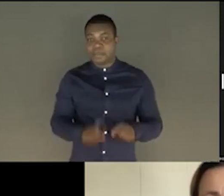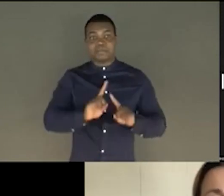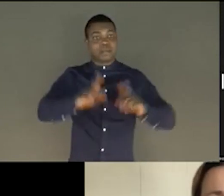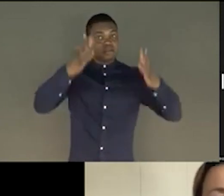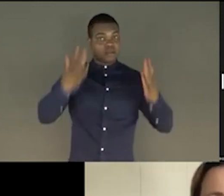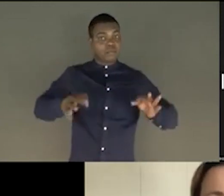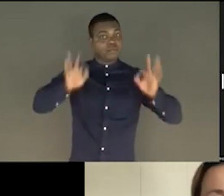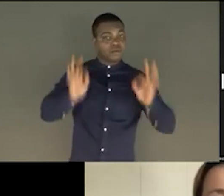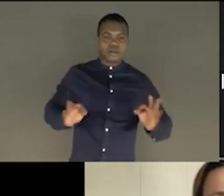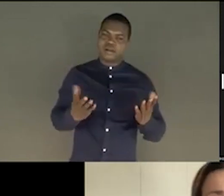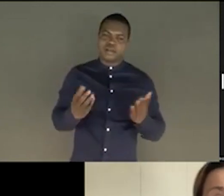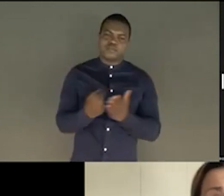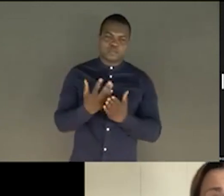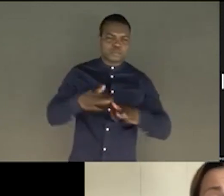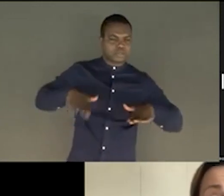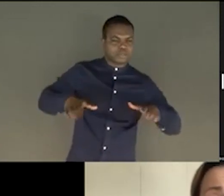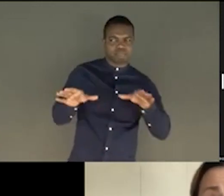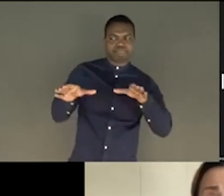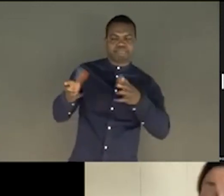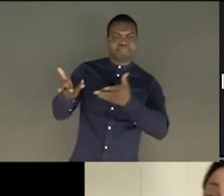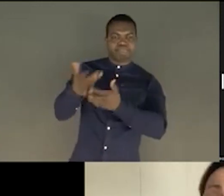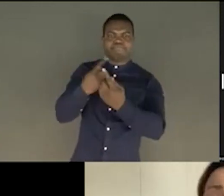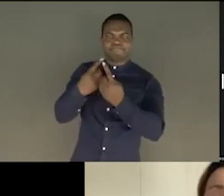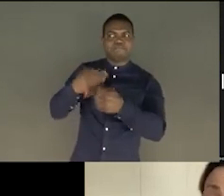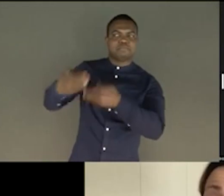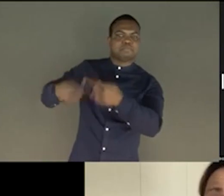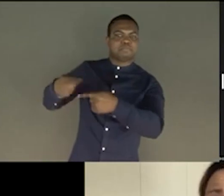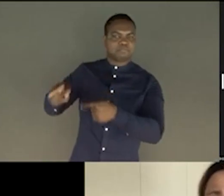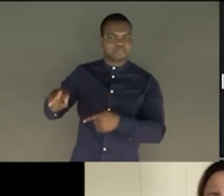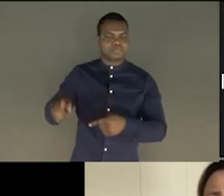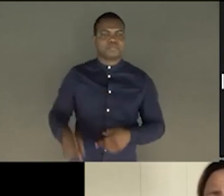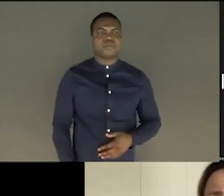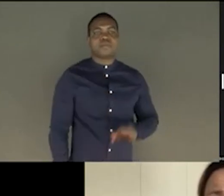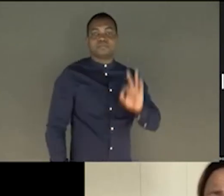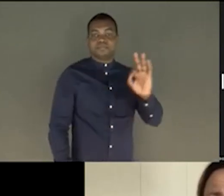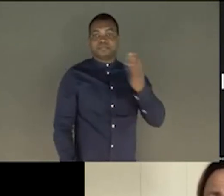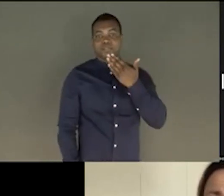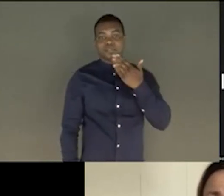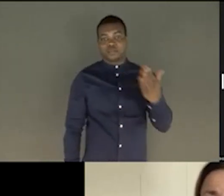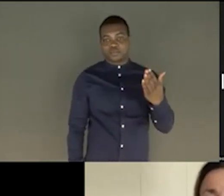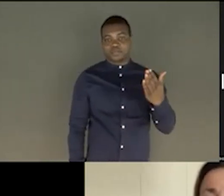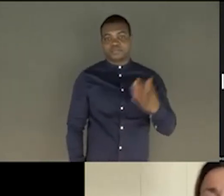consultation result is that please add a sunflower. But I think it's a nice idea.